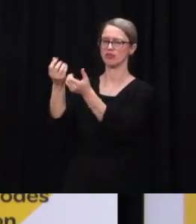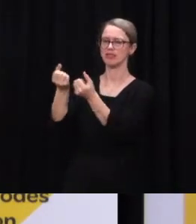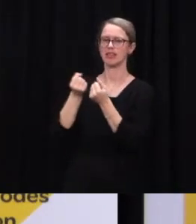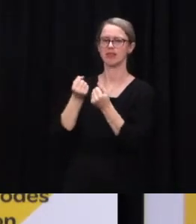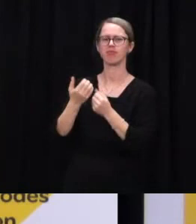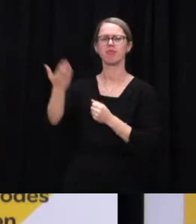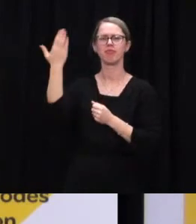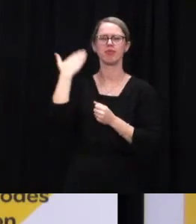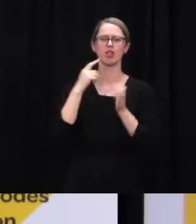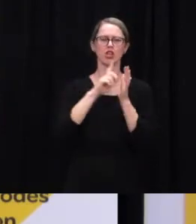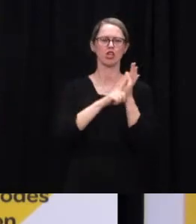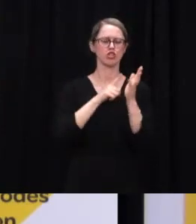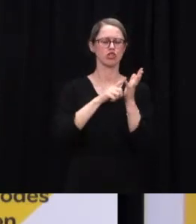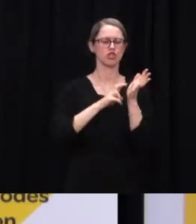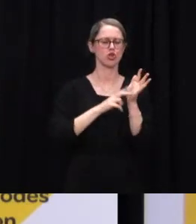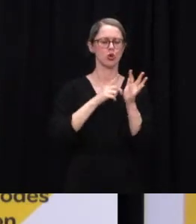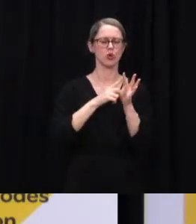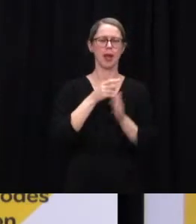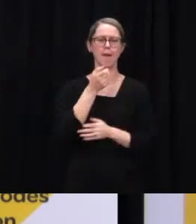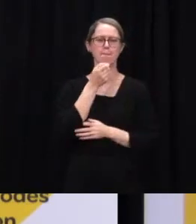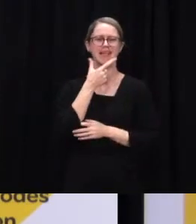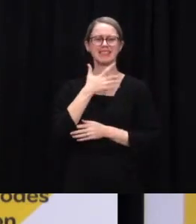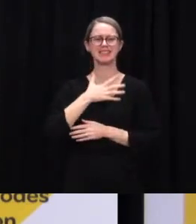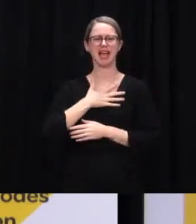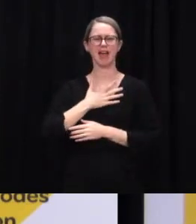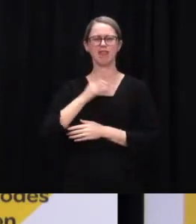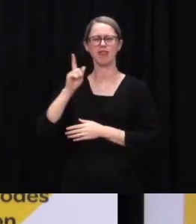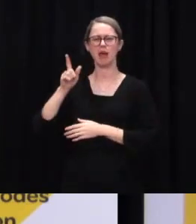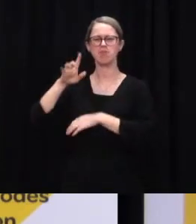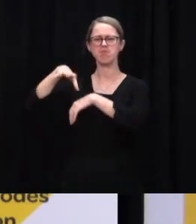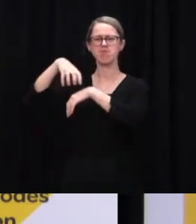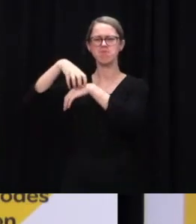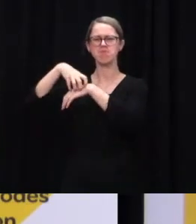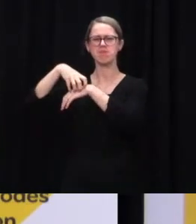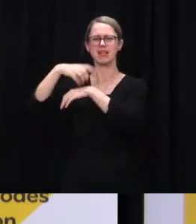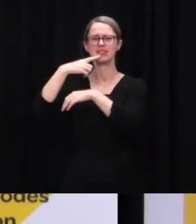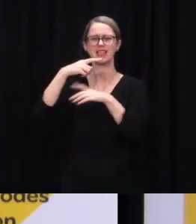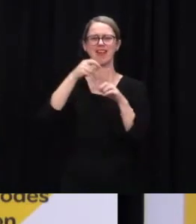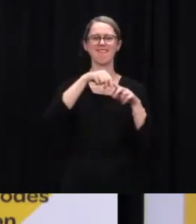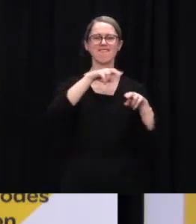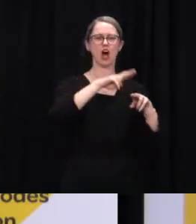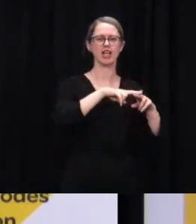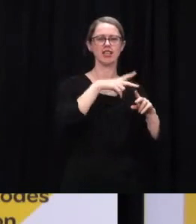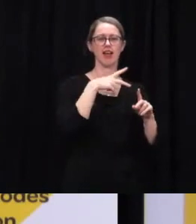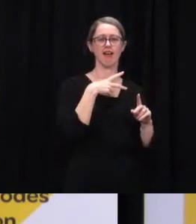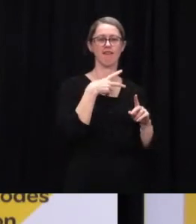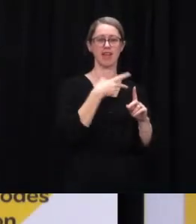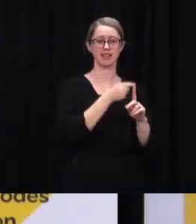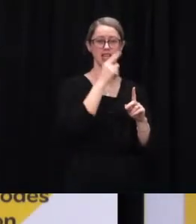the medical advice of our experts. You will remember that in June, our regulator,